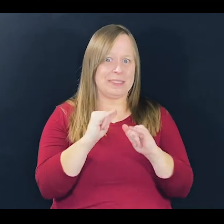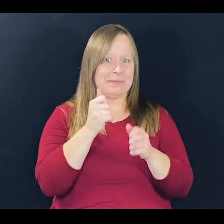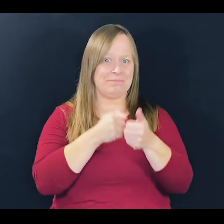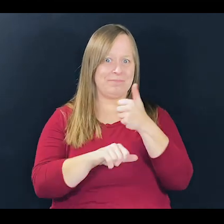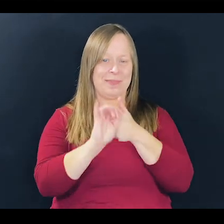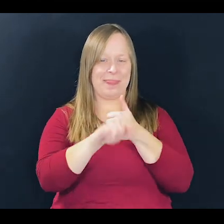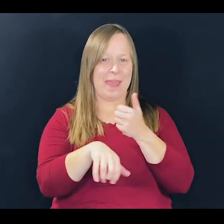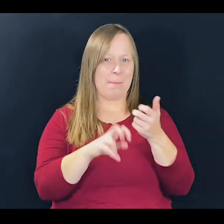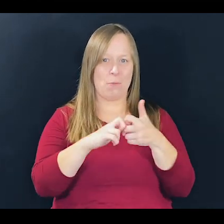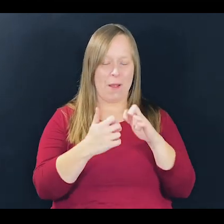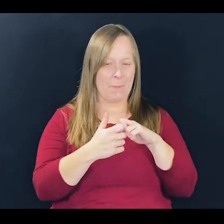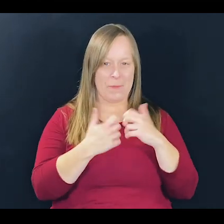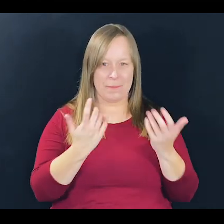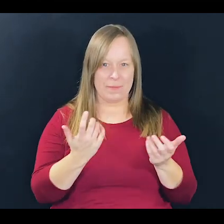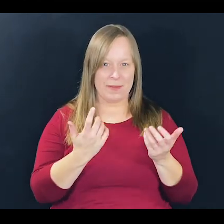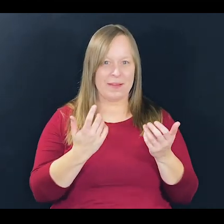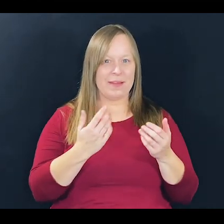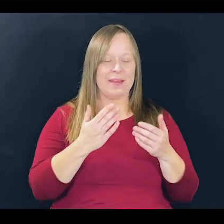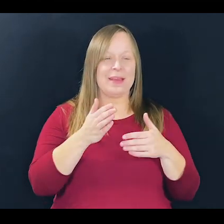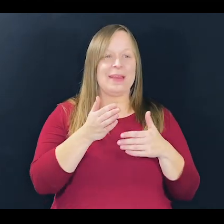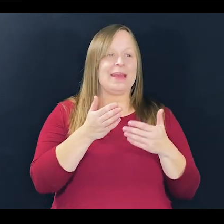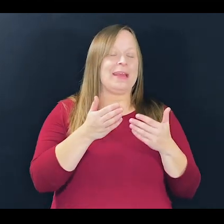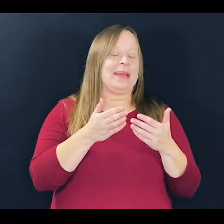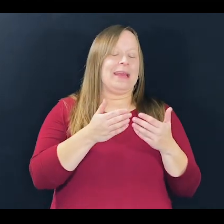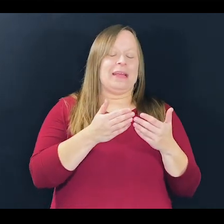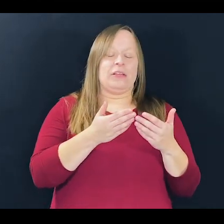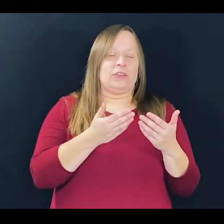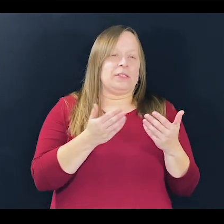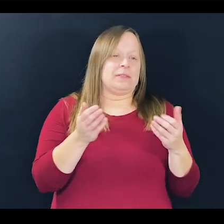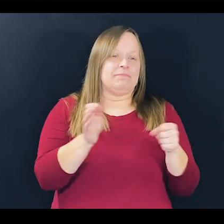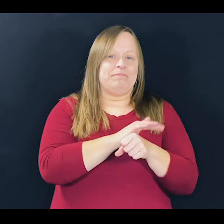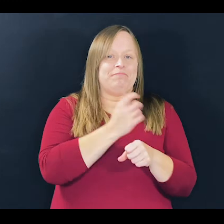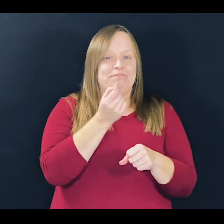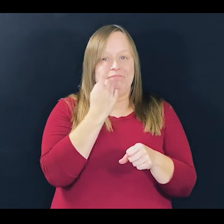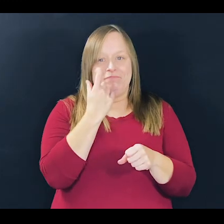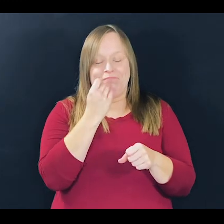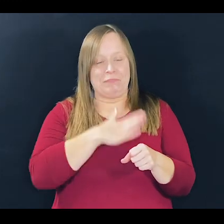problem. I think it's a sheer lack of understanding and a lack of willingness